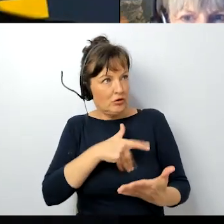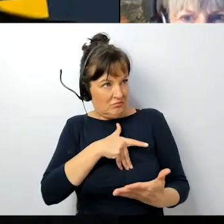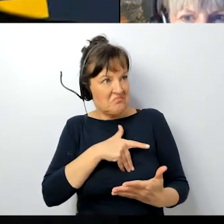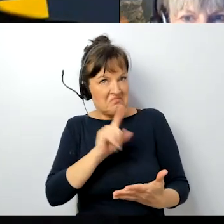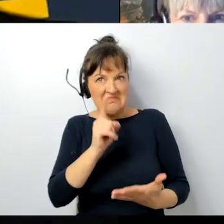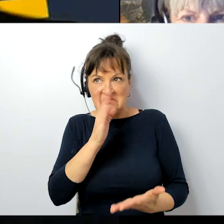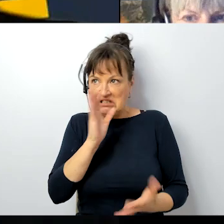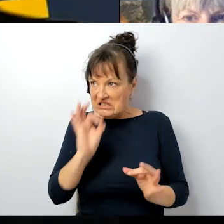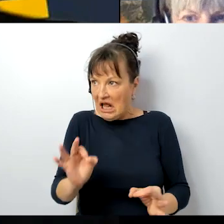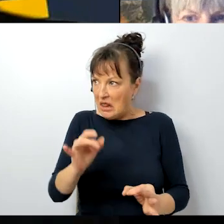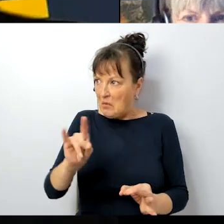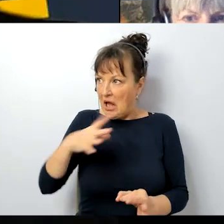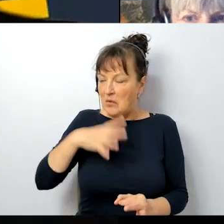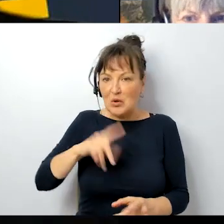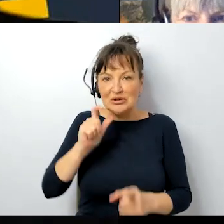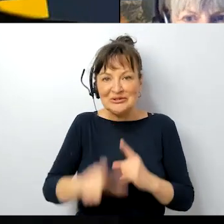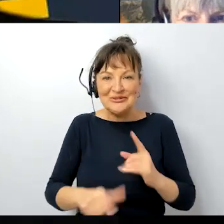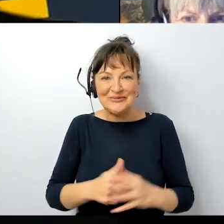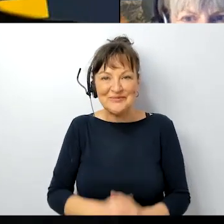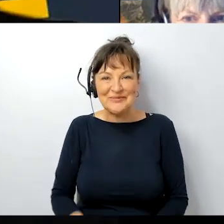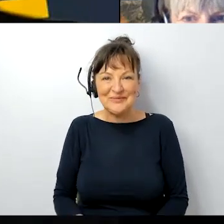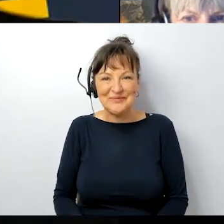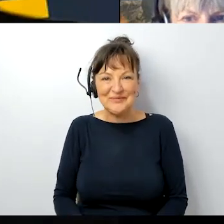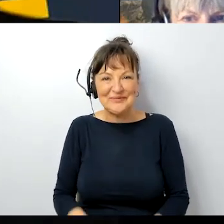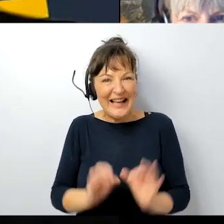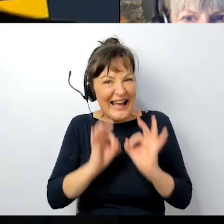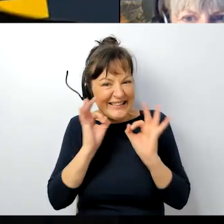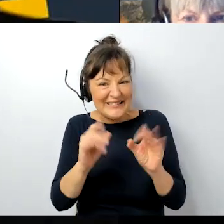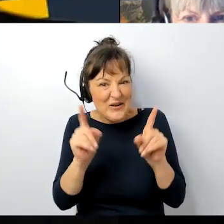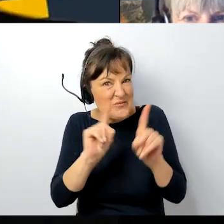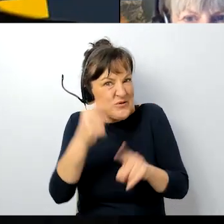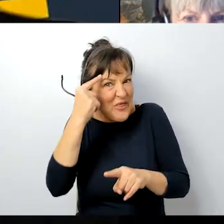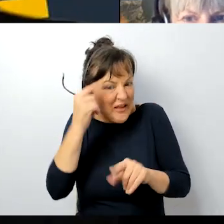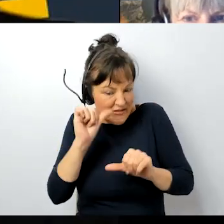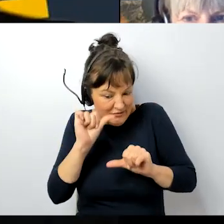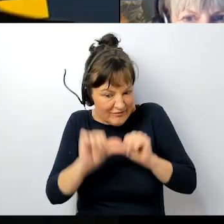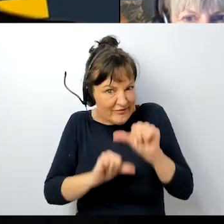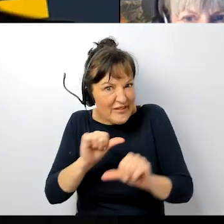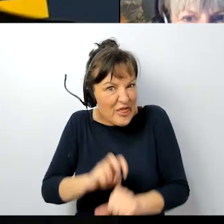interview, I got a tour of the site just to make sure that it was definitely what I wanted to do.